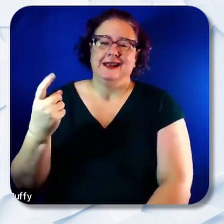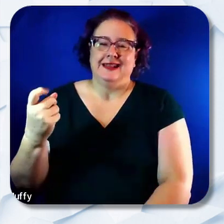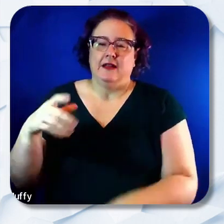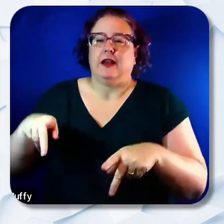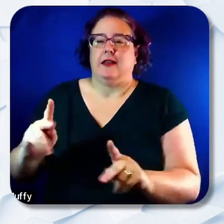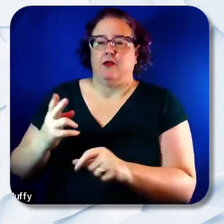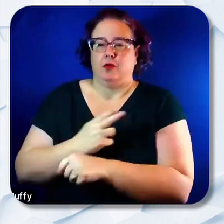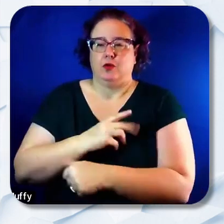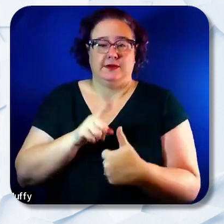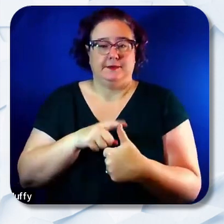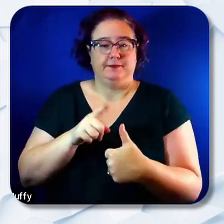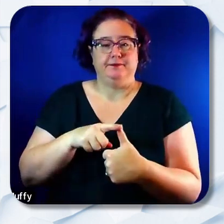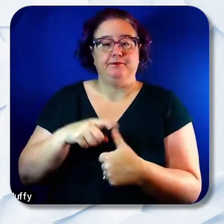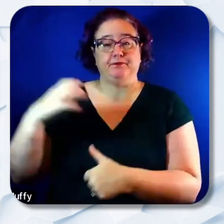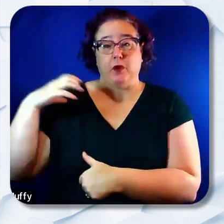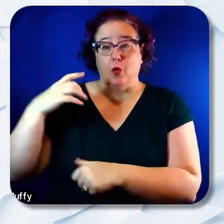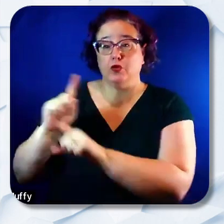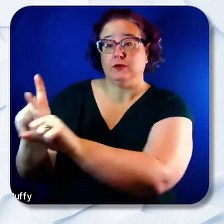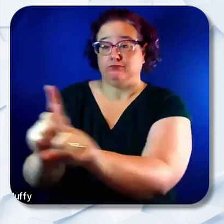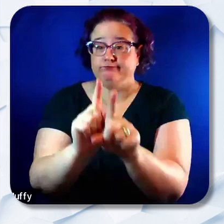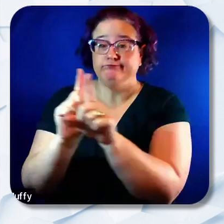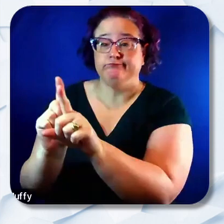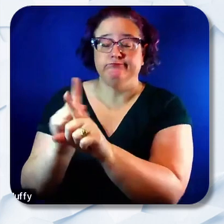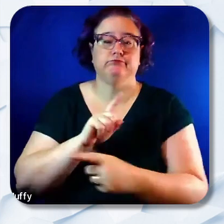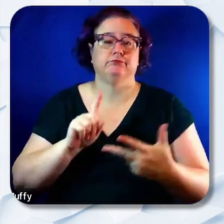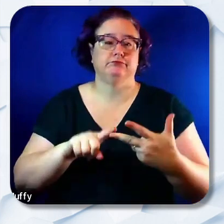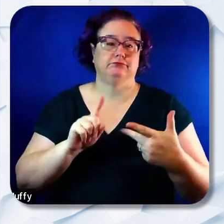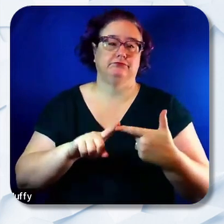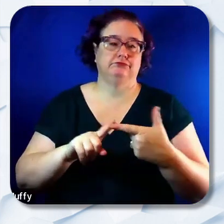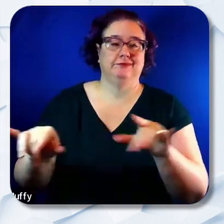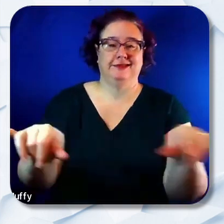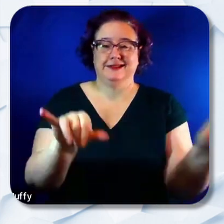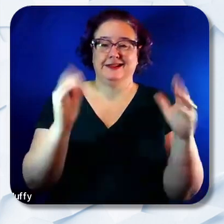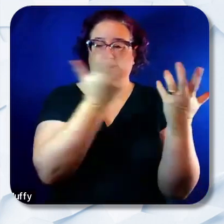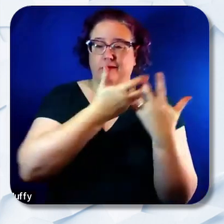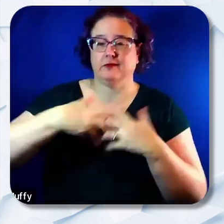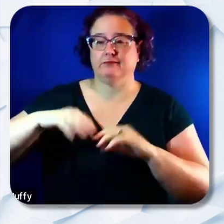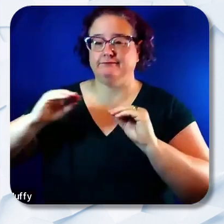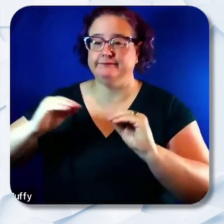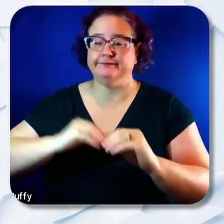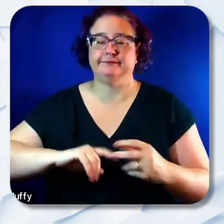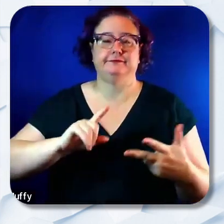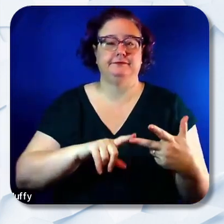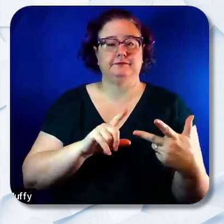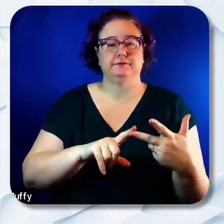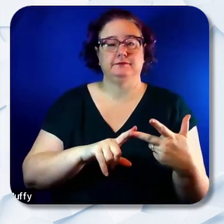number one Coaching and Mentoring #2, Standards Aligned Instruction #3, People Reengagement